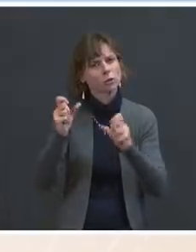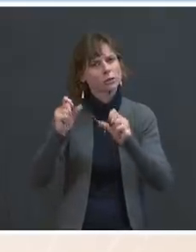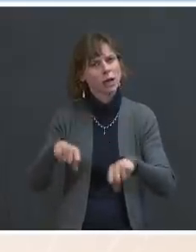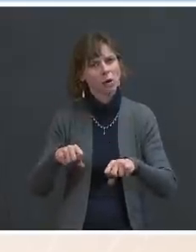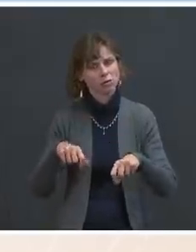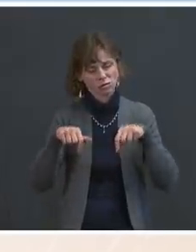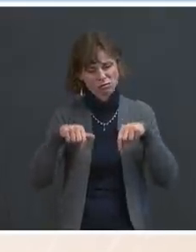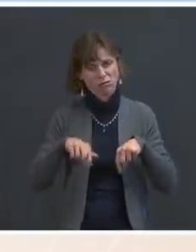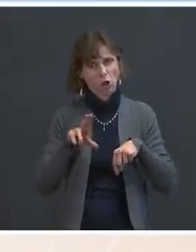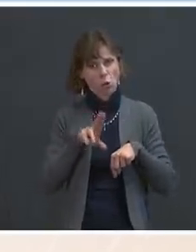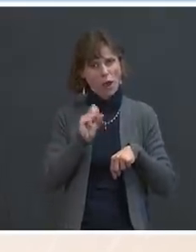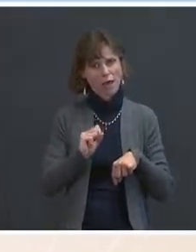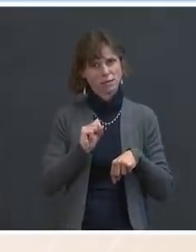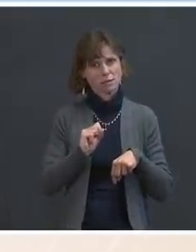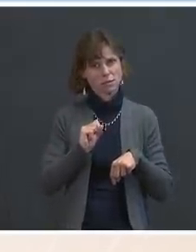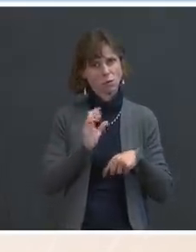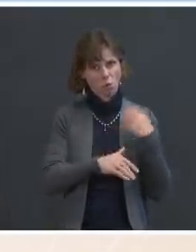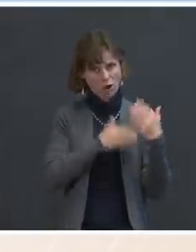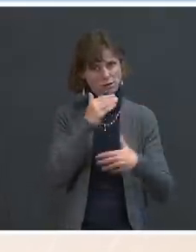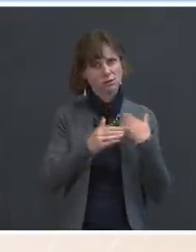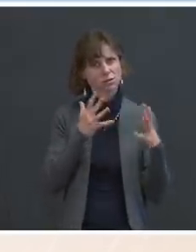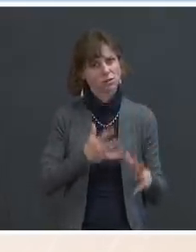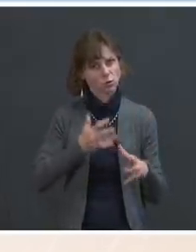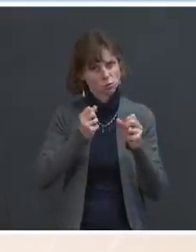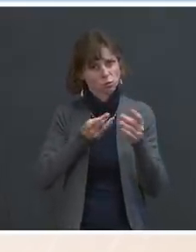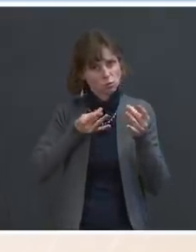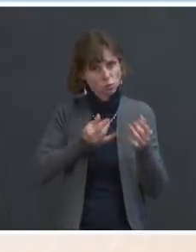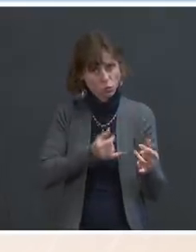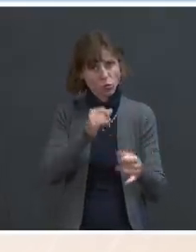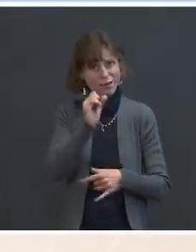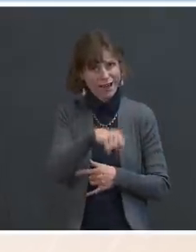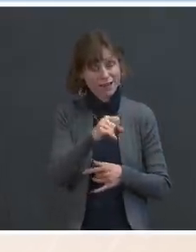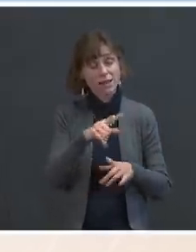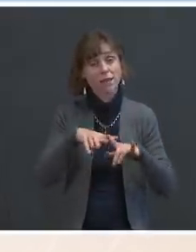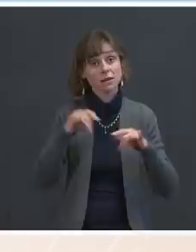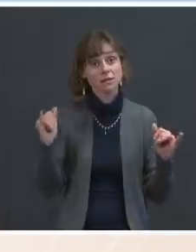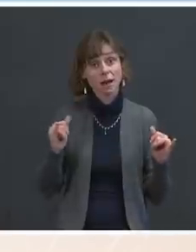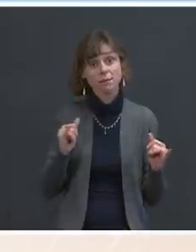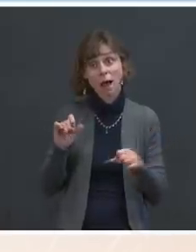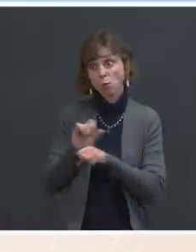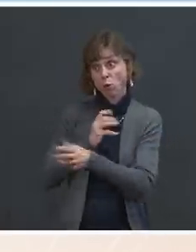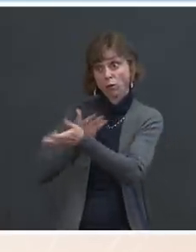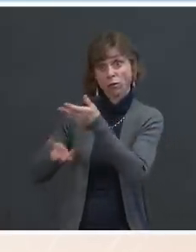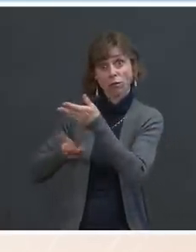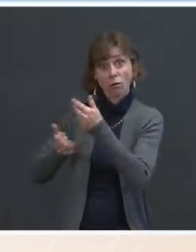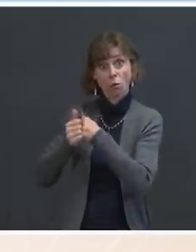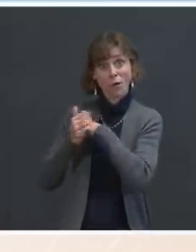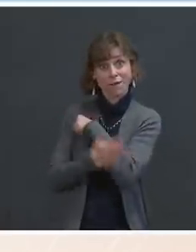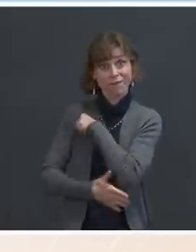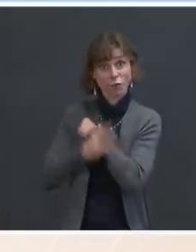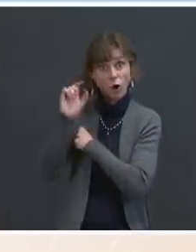work more smoothly, more quickly, as I mentioned, but also to work with foreign governments, and you can't do that, obviously,